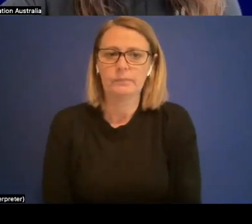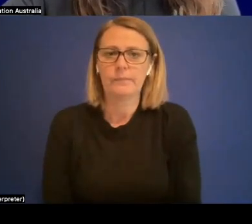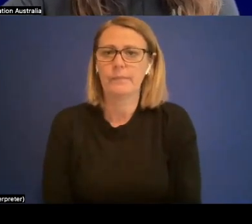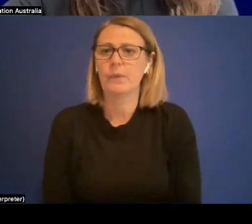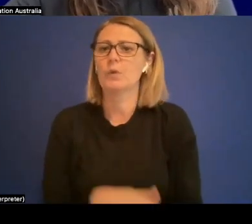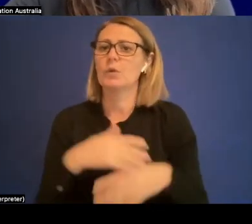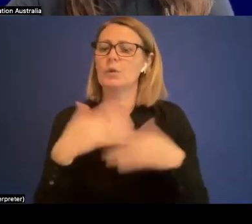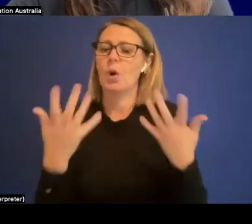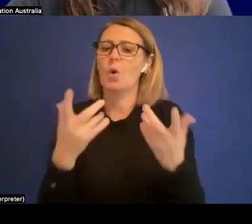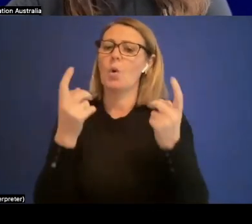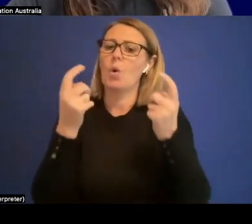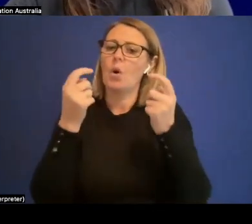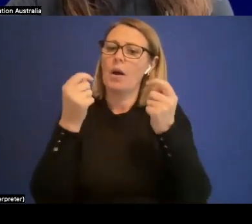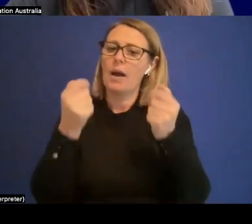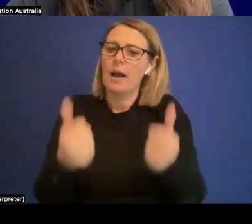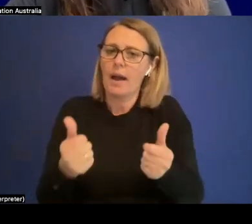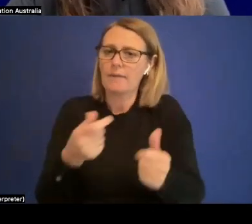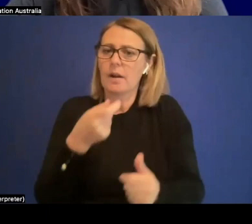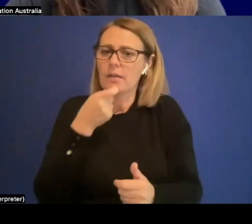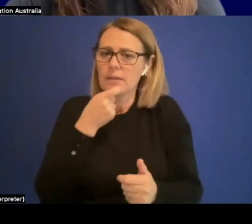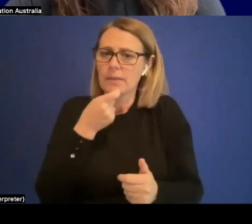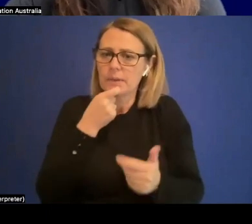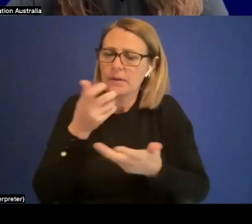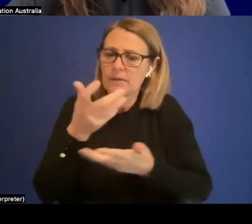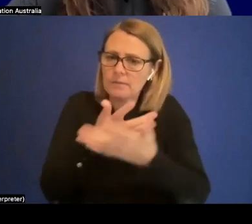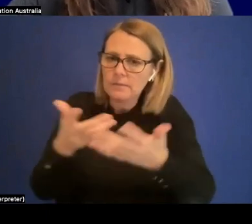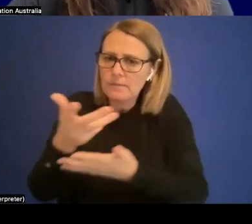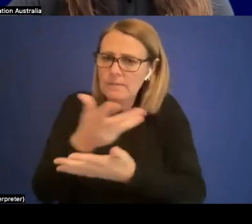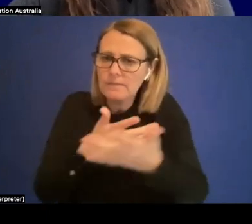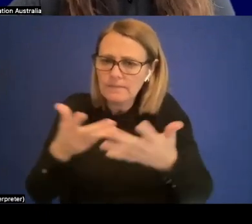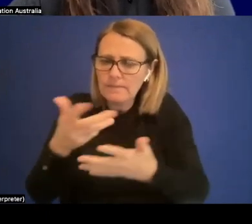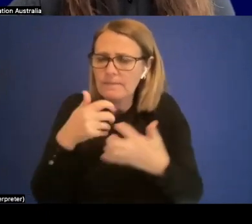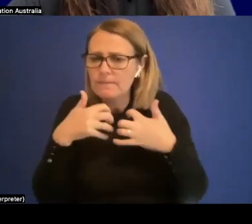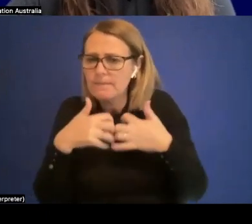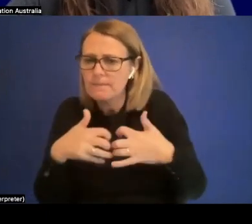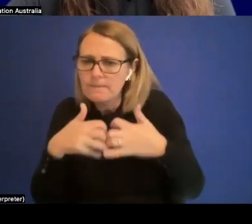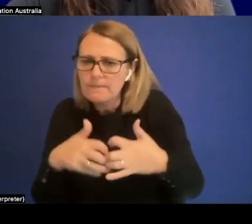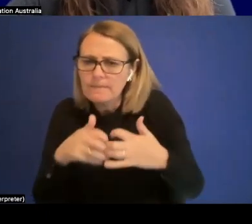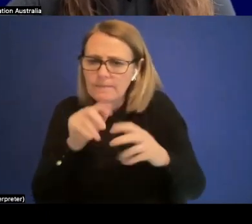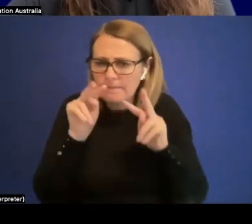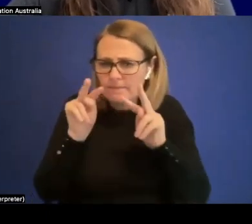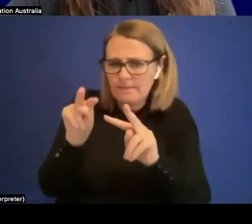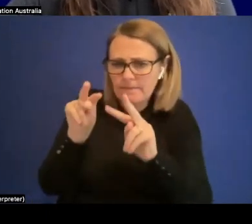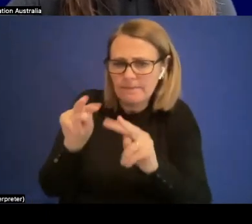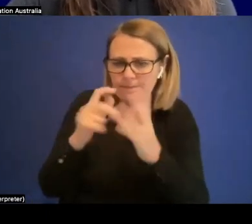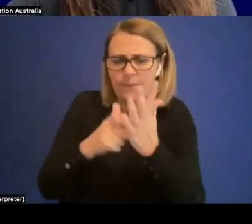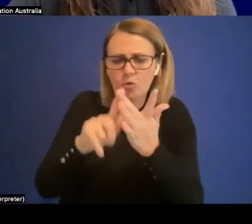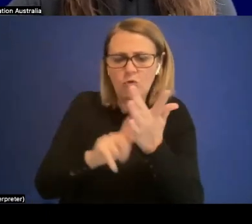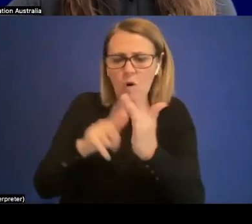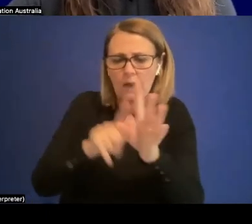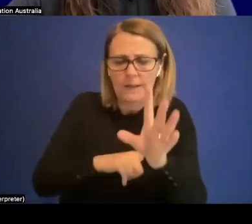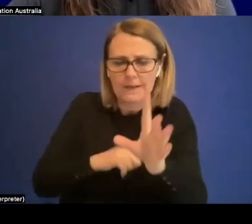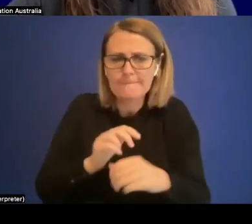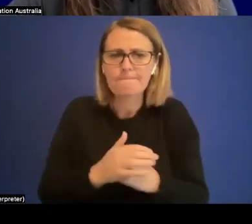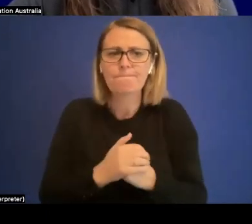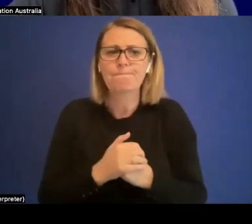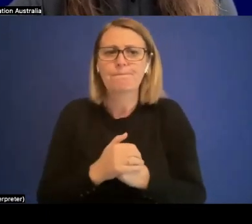After a little bit, so this is early in the discussion, there were a number of things